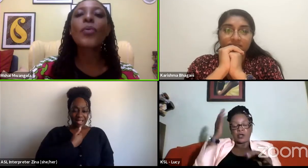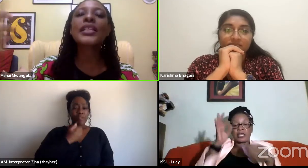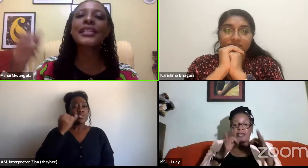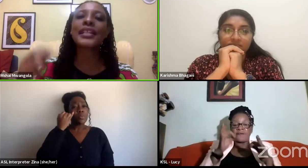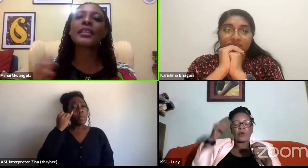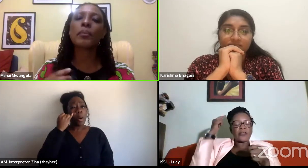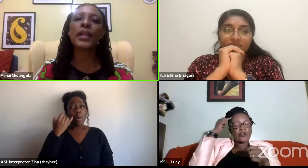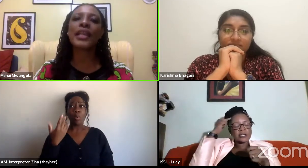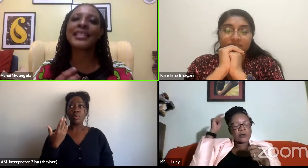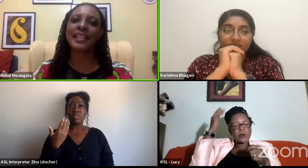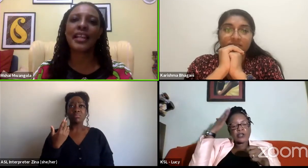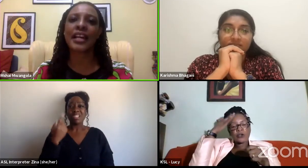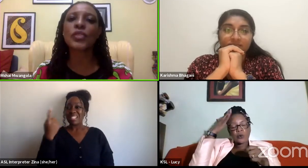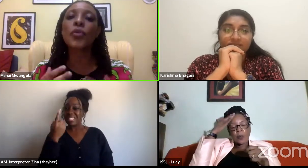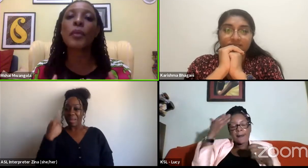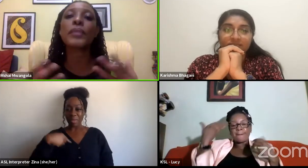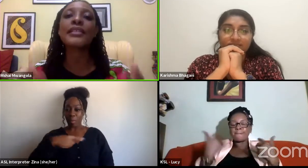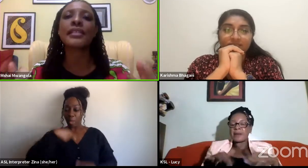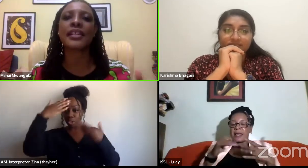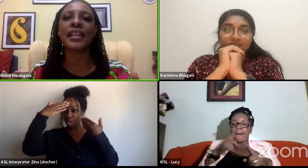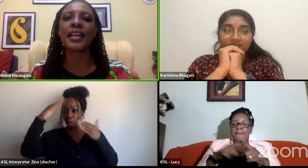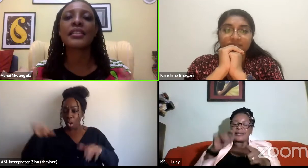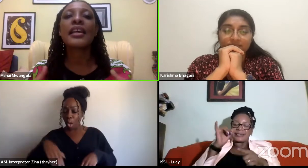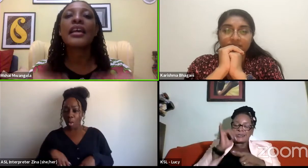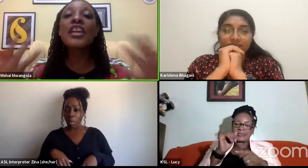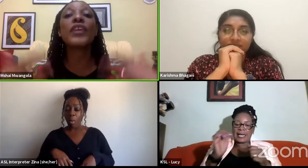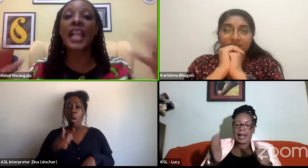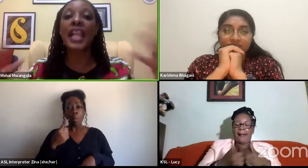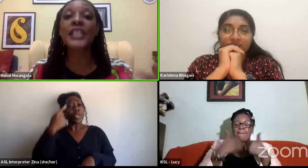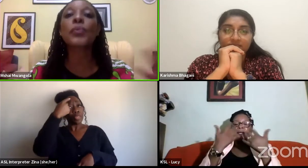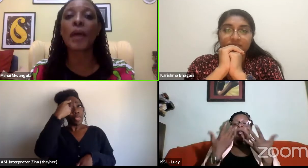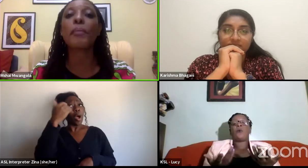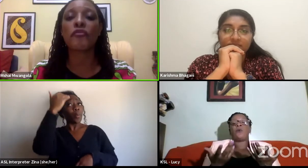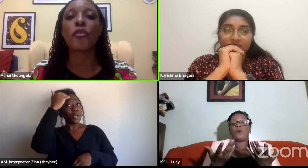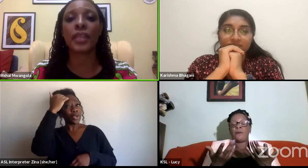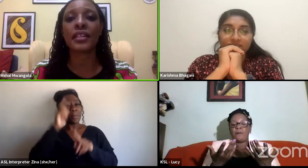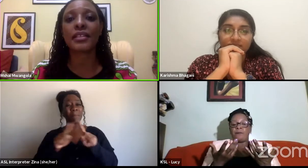what is it that the play is telling us or the piece is telling us, even as we are performing it.